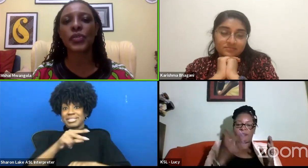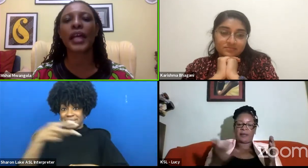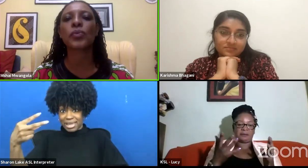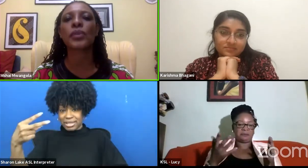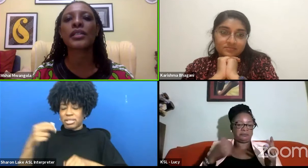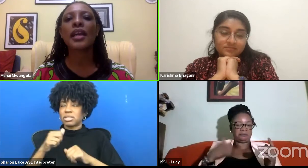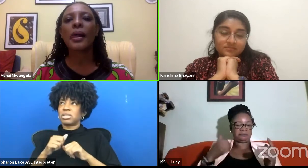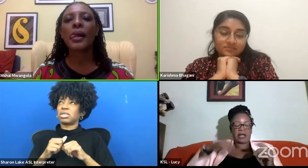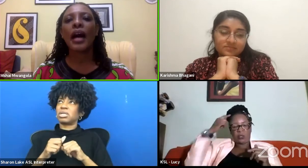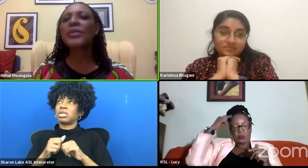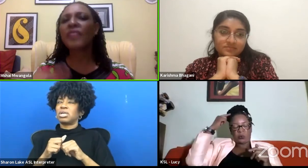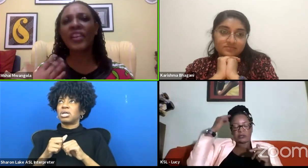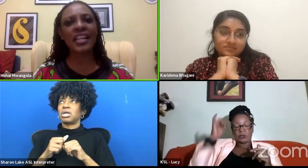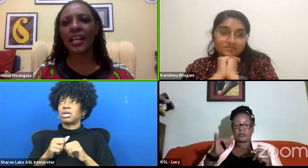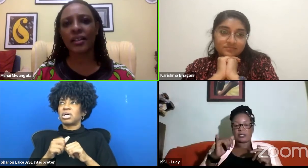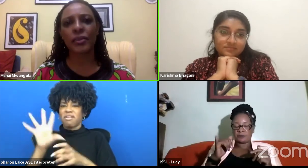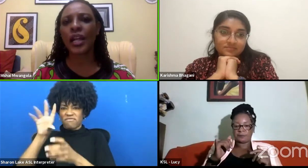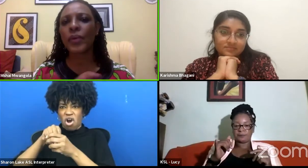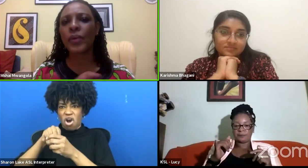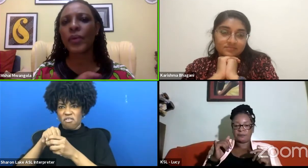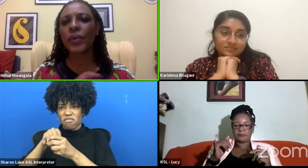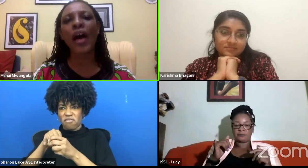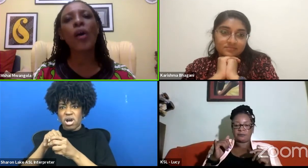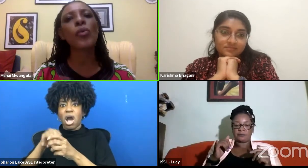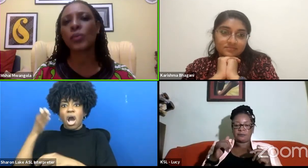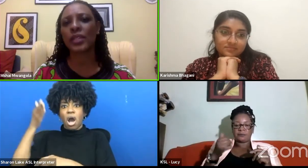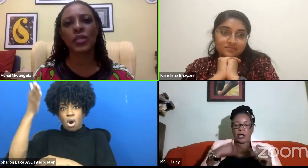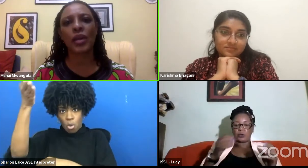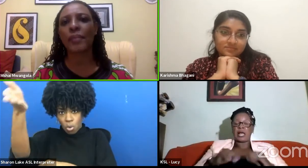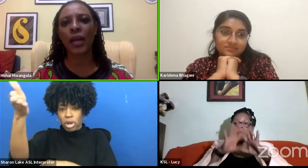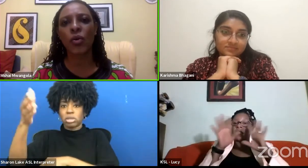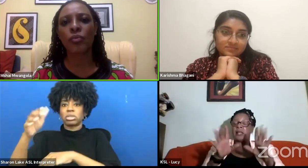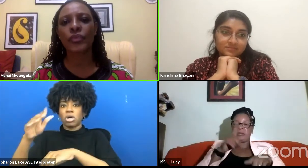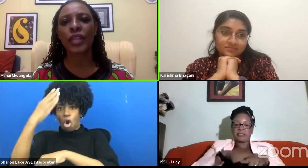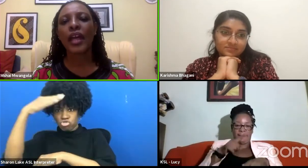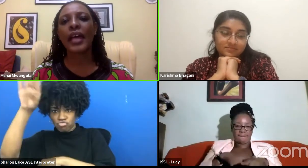to that was, I was very clear, when I went away, I always wanted to come back home.